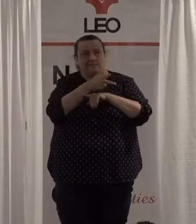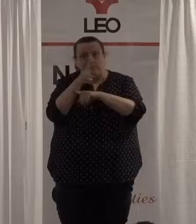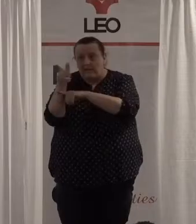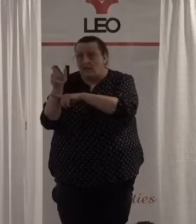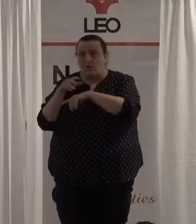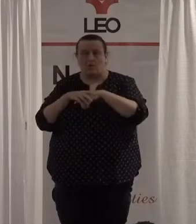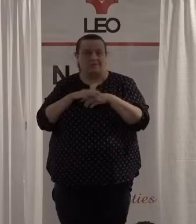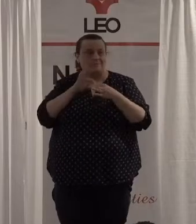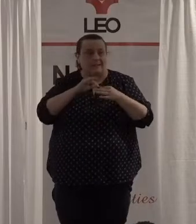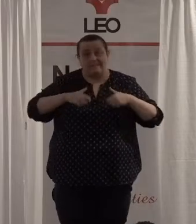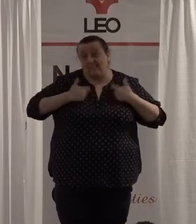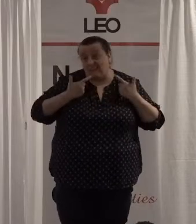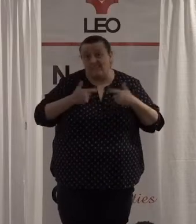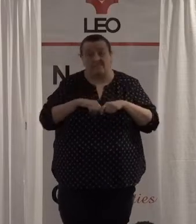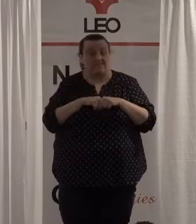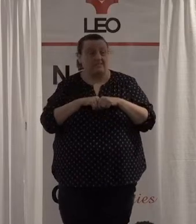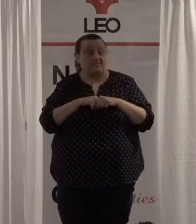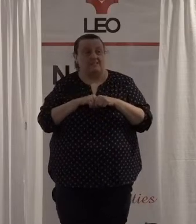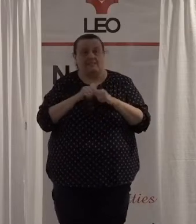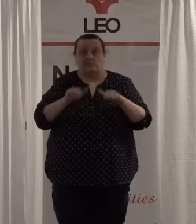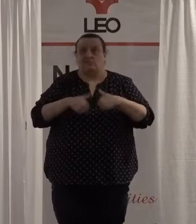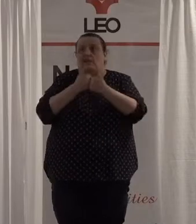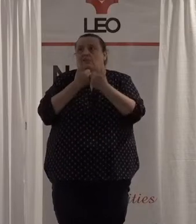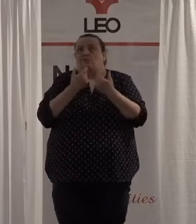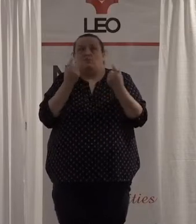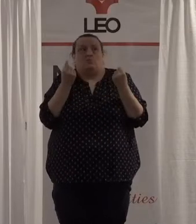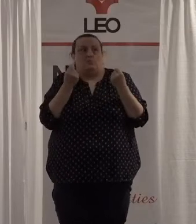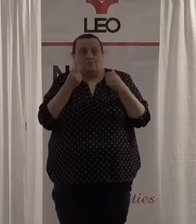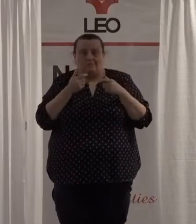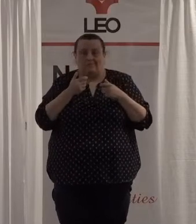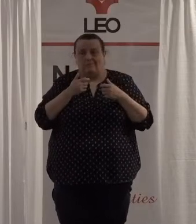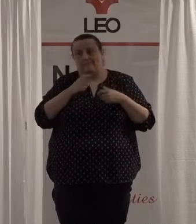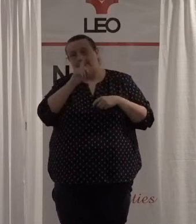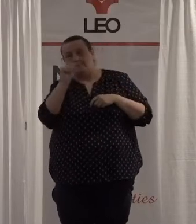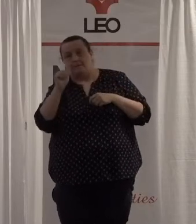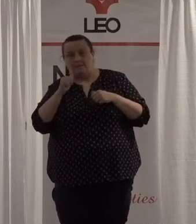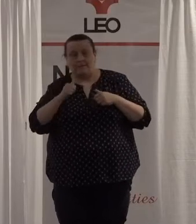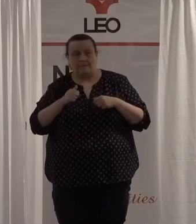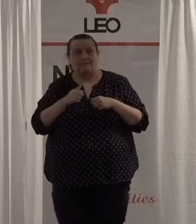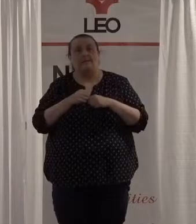AND THE CHALLENGES OF LIVING WITH A DISABILITY INCLUDING A DOCUMENTARY SHORT THAT WAS SCREENED